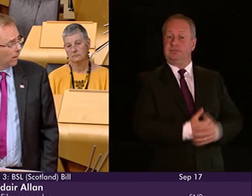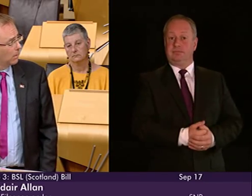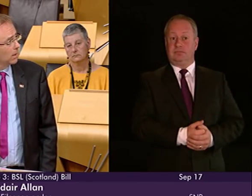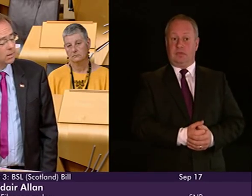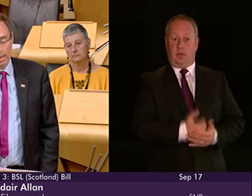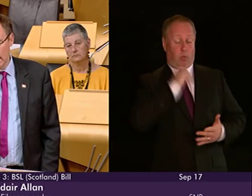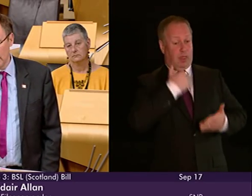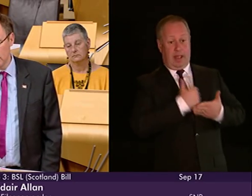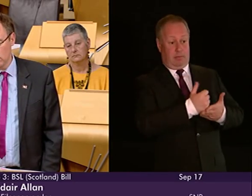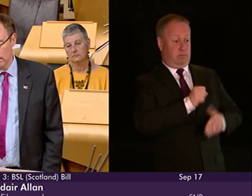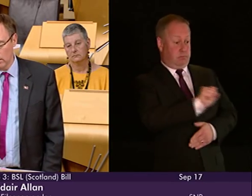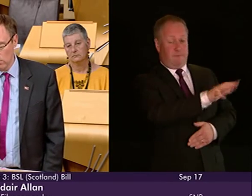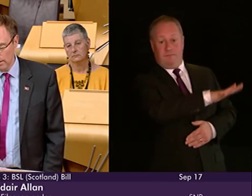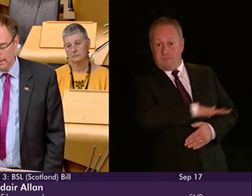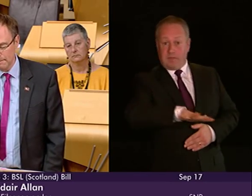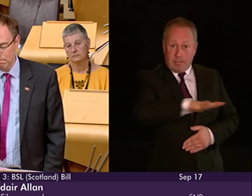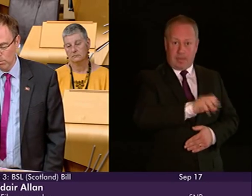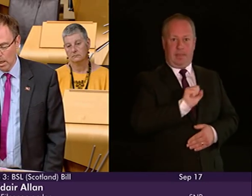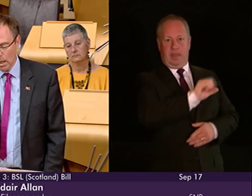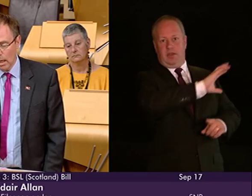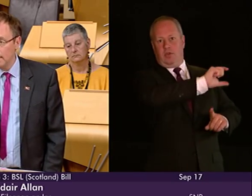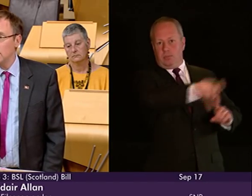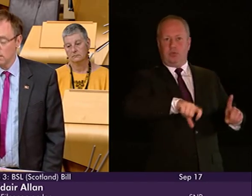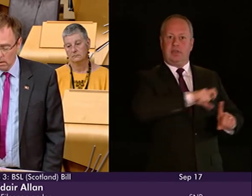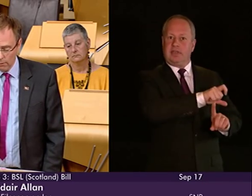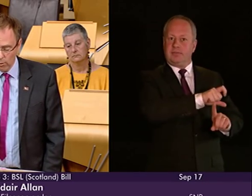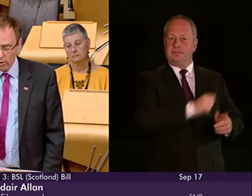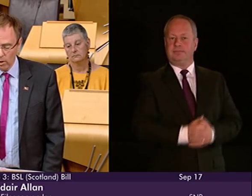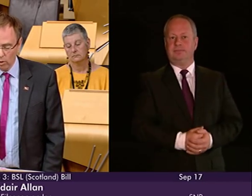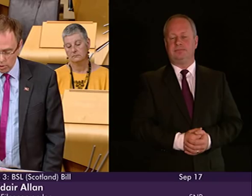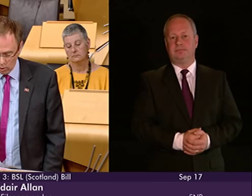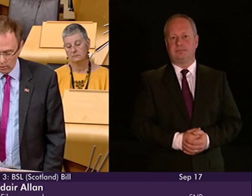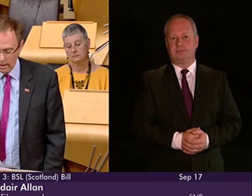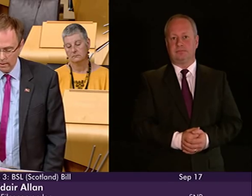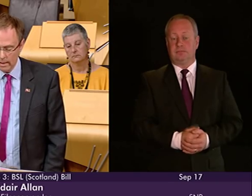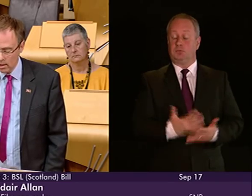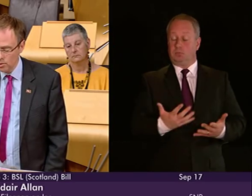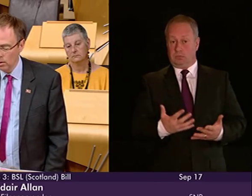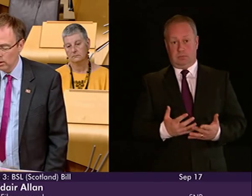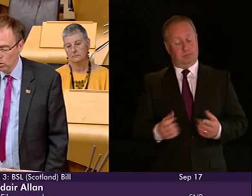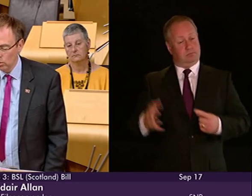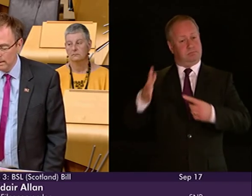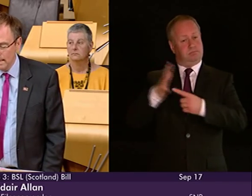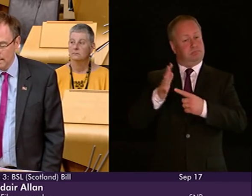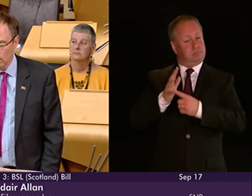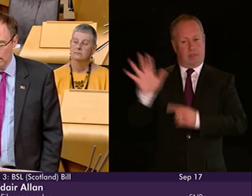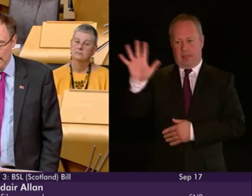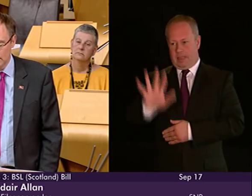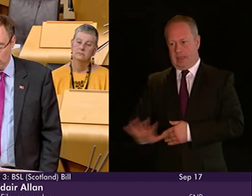their families and communities. It is therefore crucial that national and local BSL plans